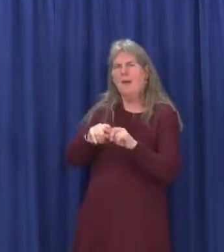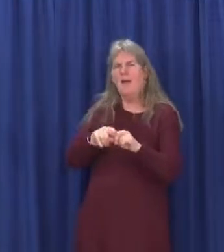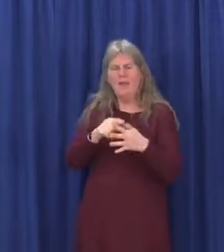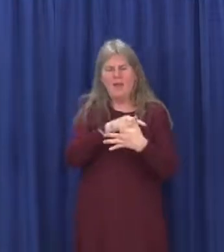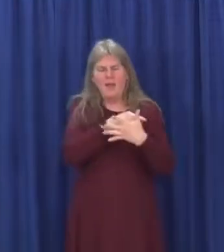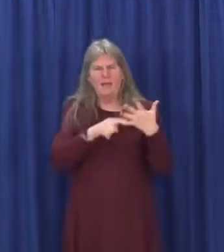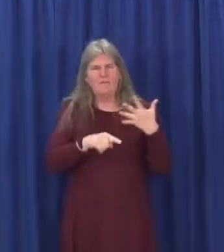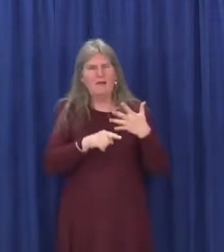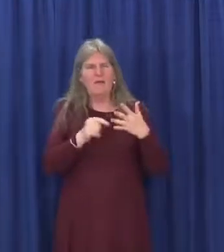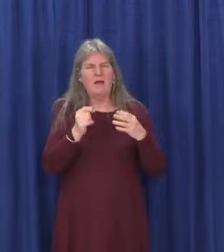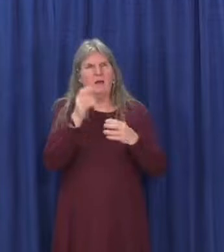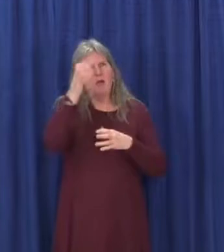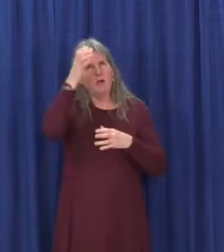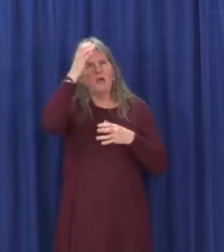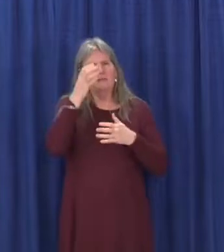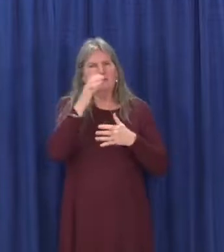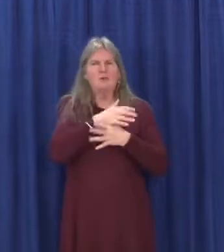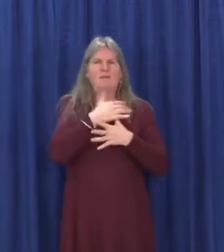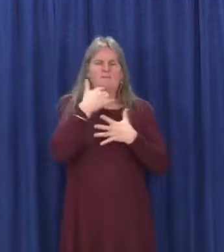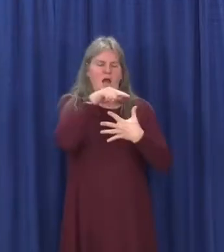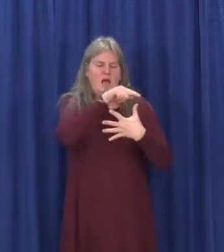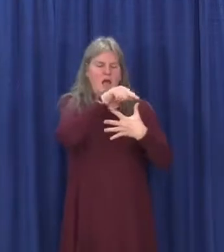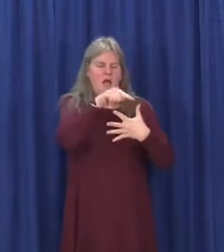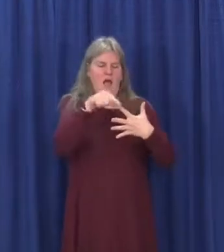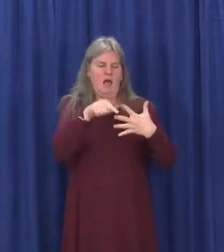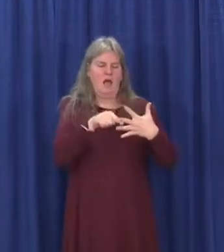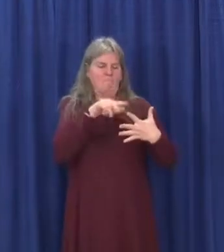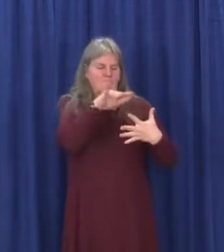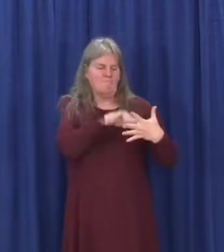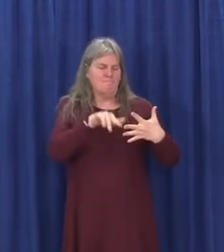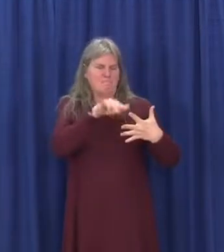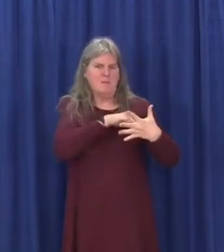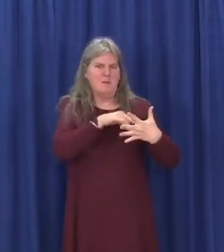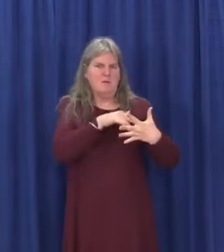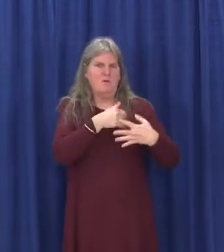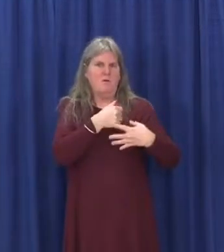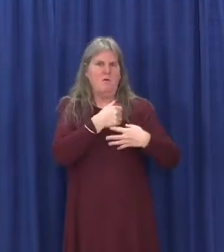of the top five that I'm looking at and in some